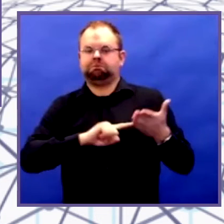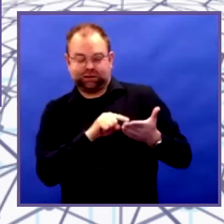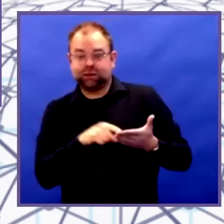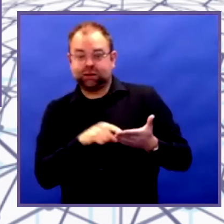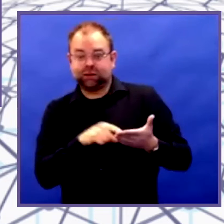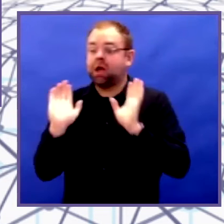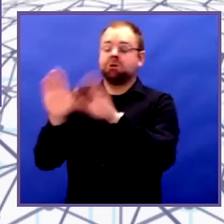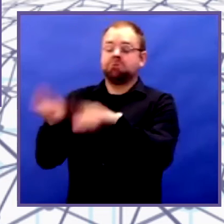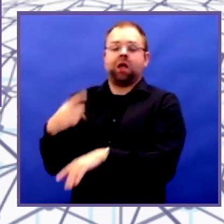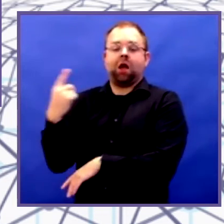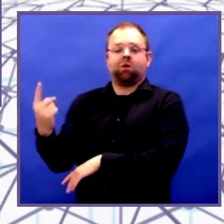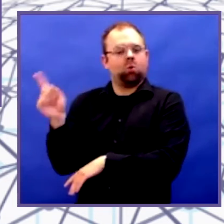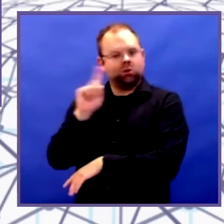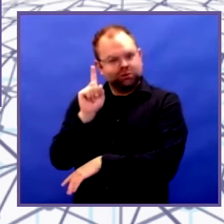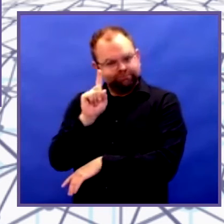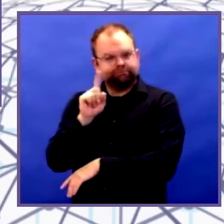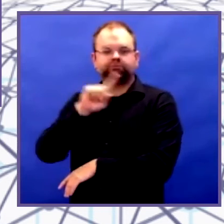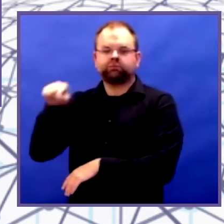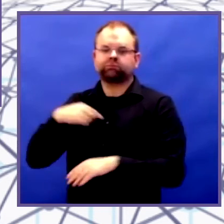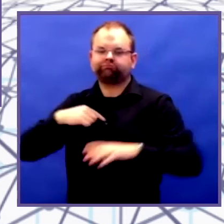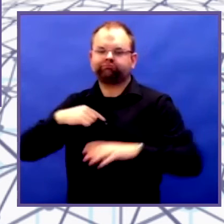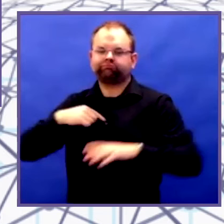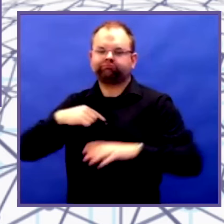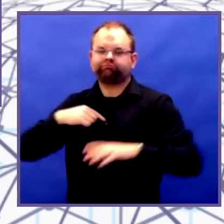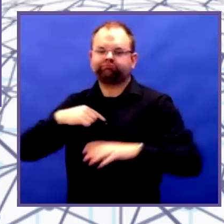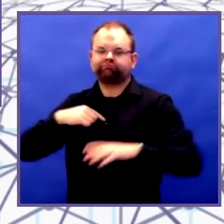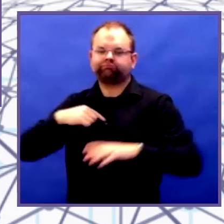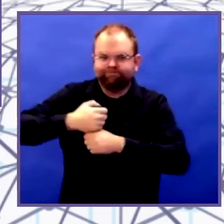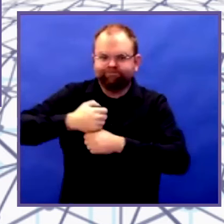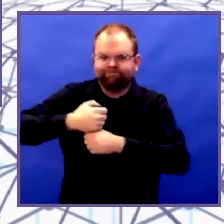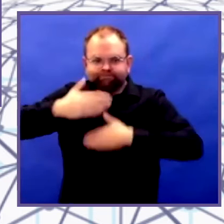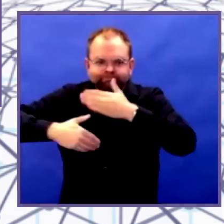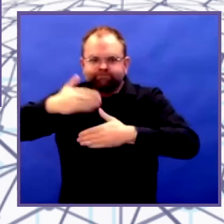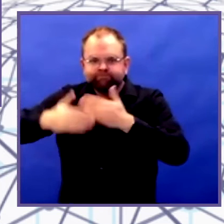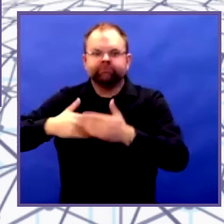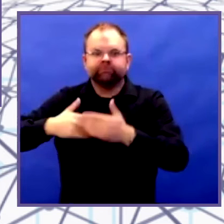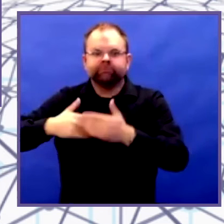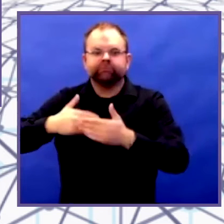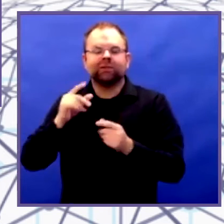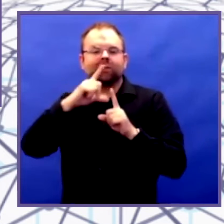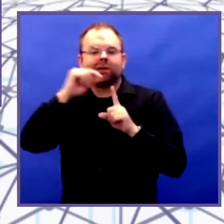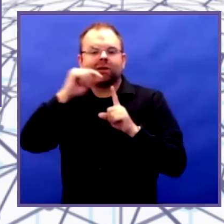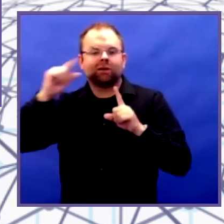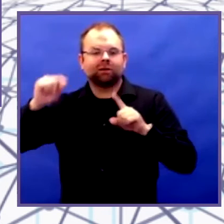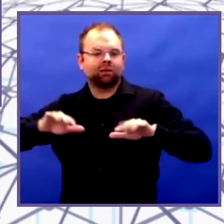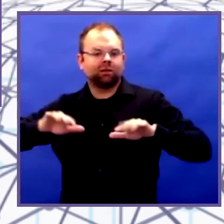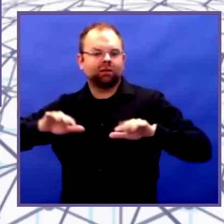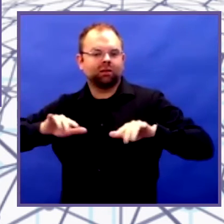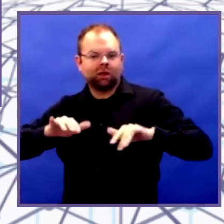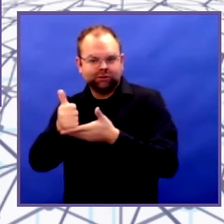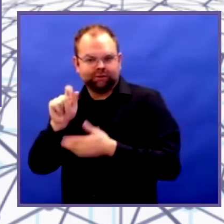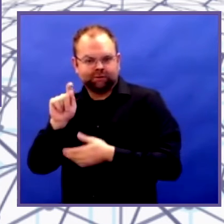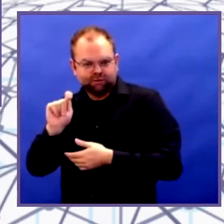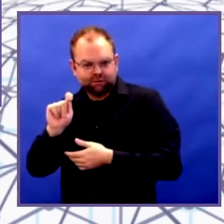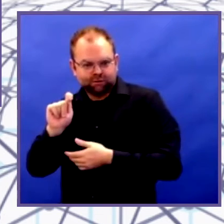And finally, as this sector picks up pace and the work intensifies, as a community of